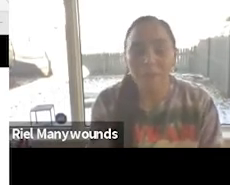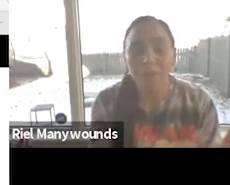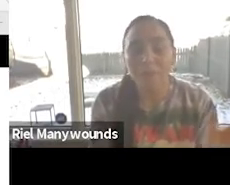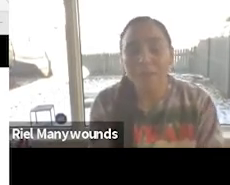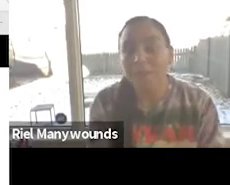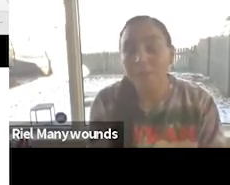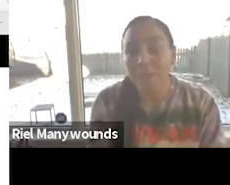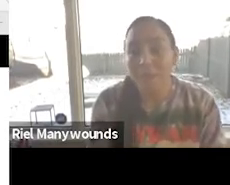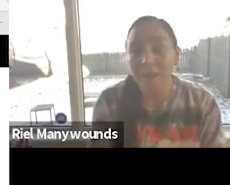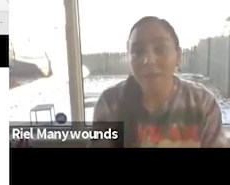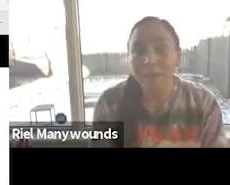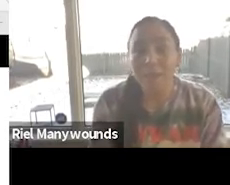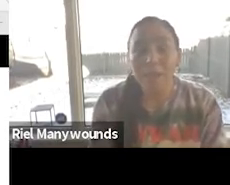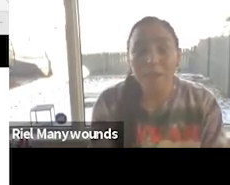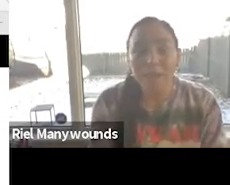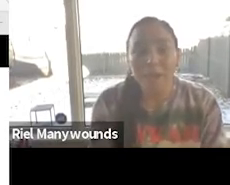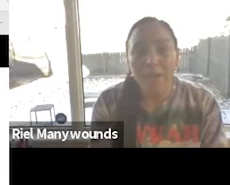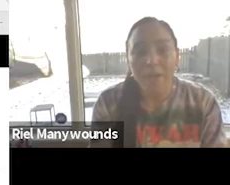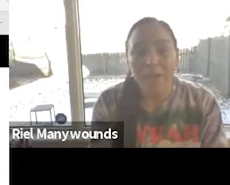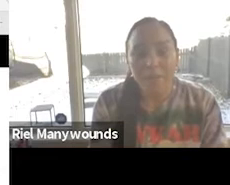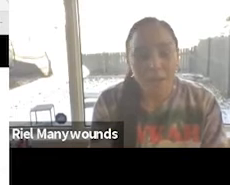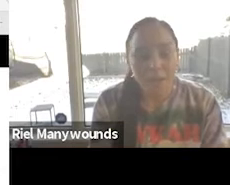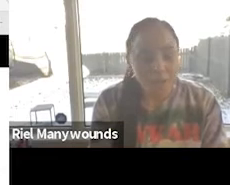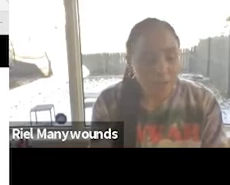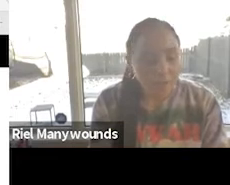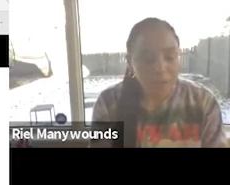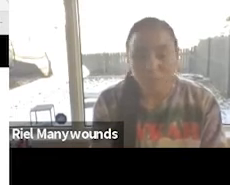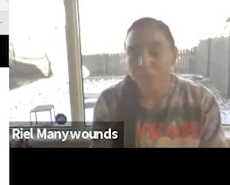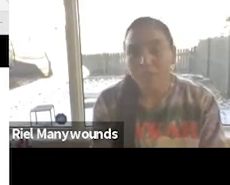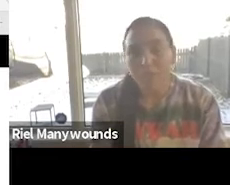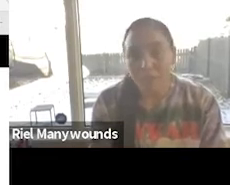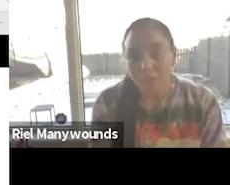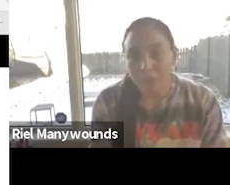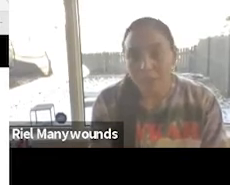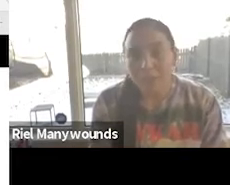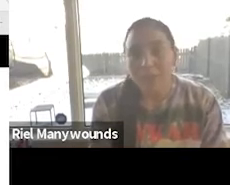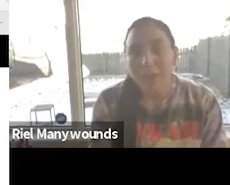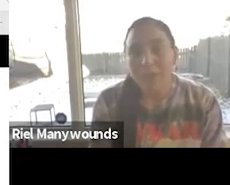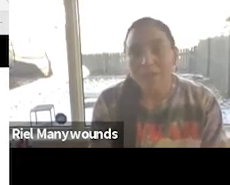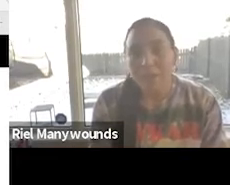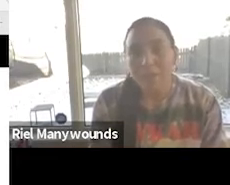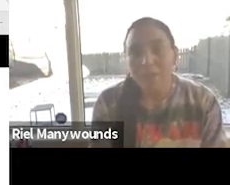know, we brought in some Tsuut'ina Elders. We had just a really good discussion. And I think that's,